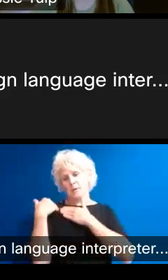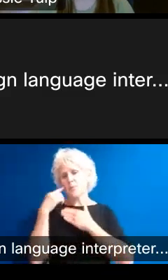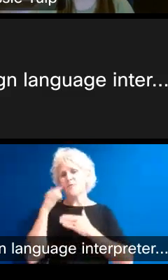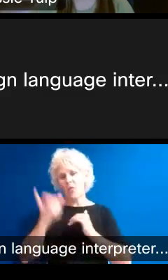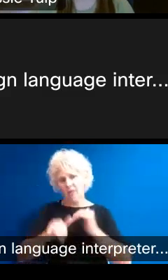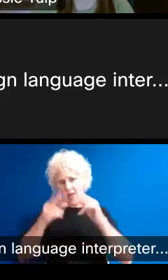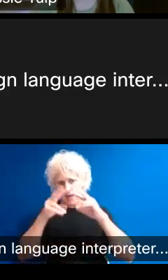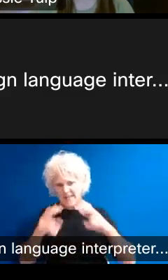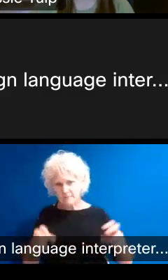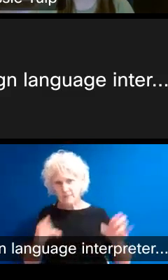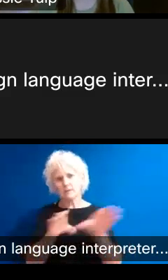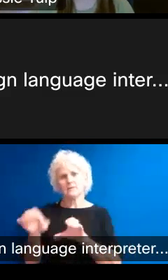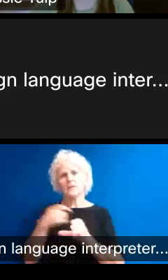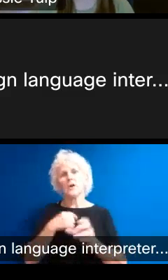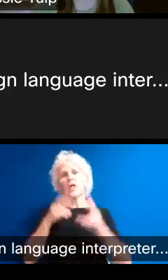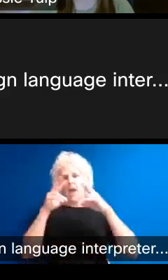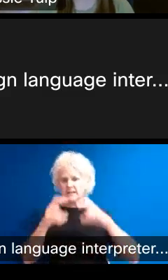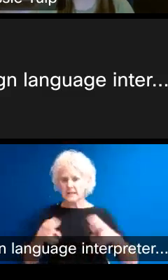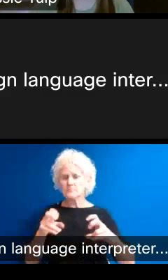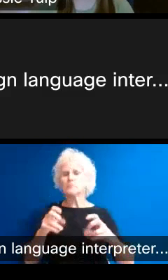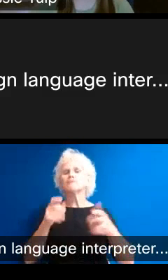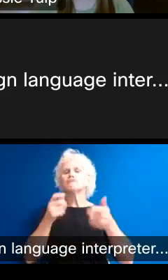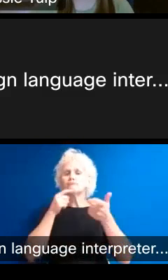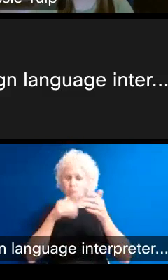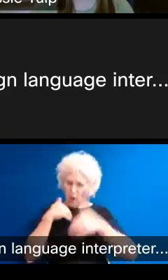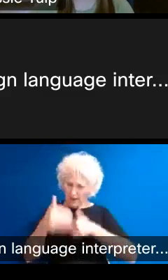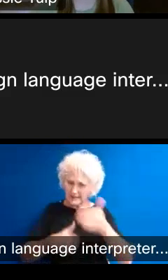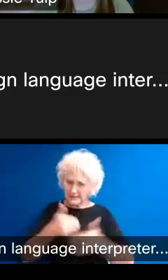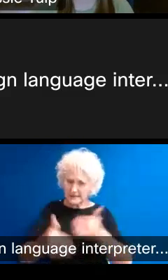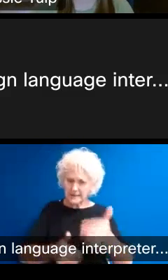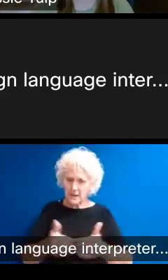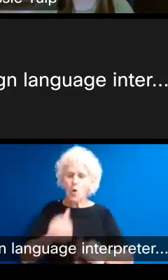During the assessment and reassessment process, the assessor works with the person to determine